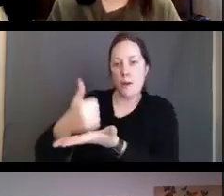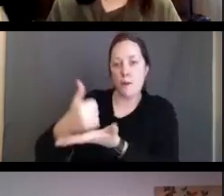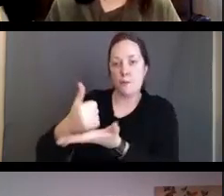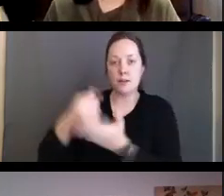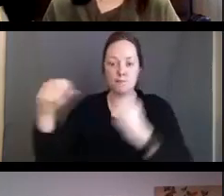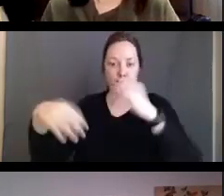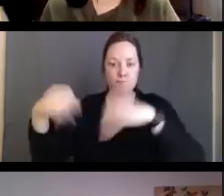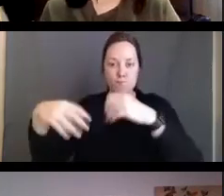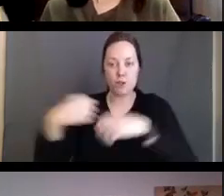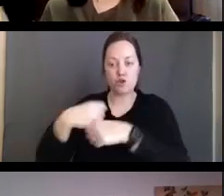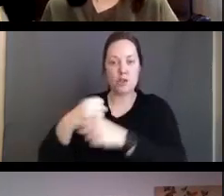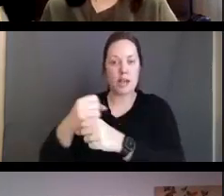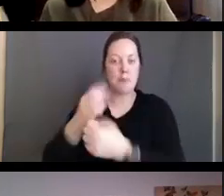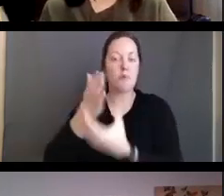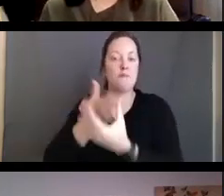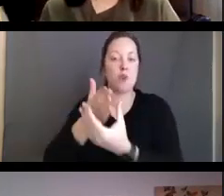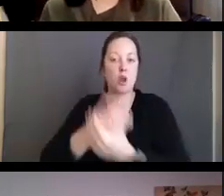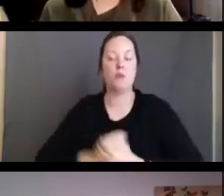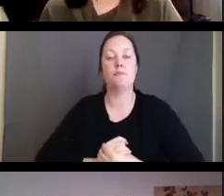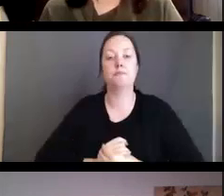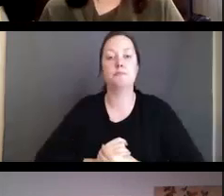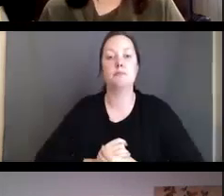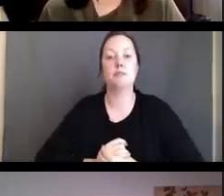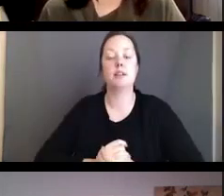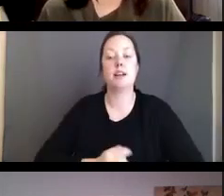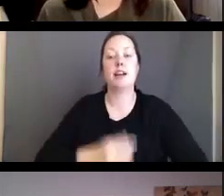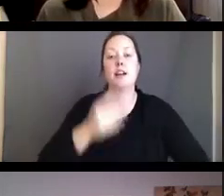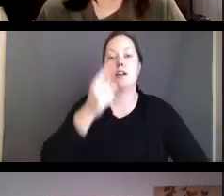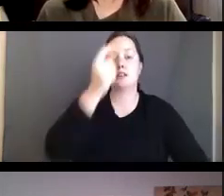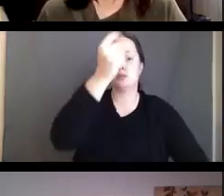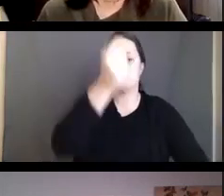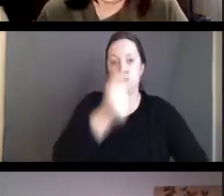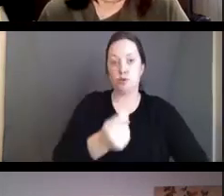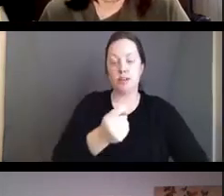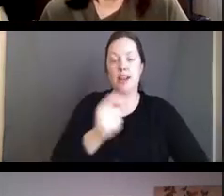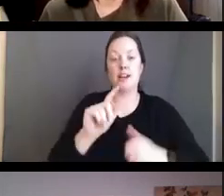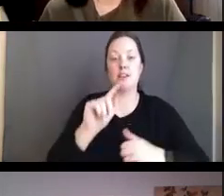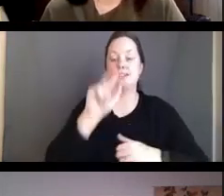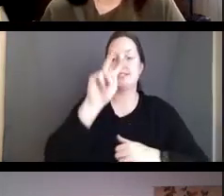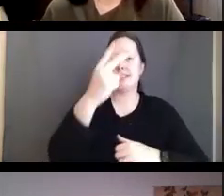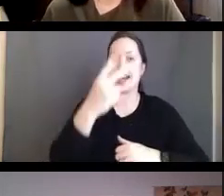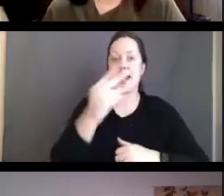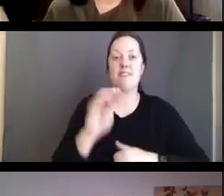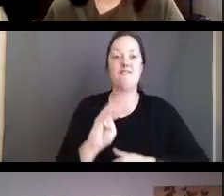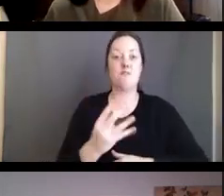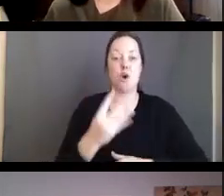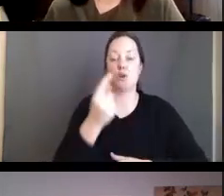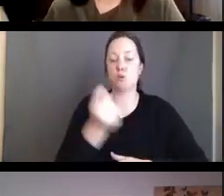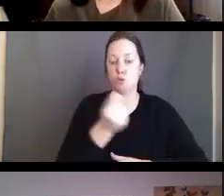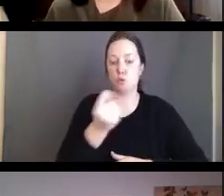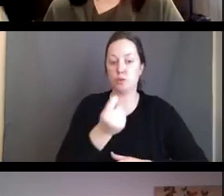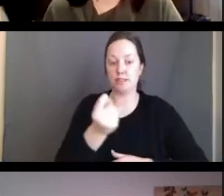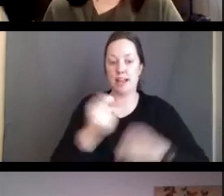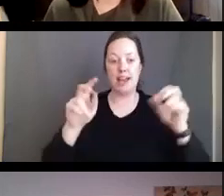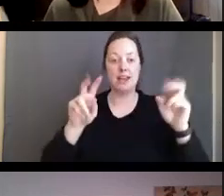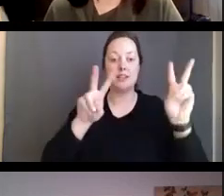To the right of the portfolio pages again, you are going to find your navigation options.